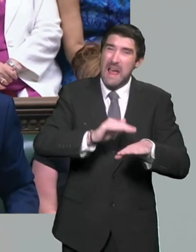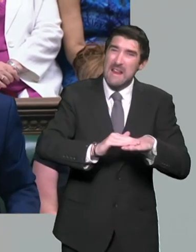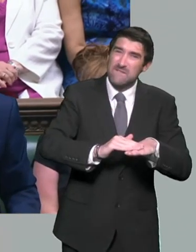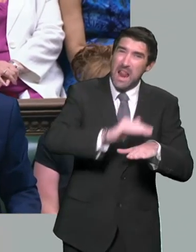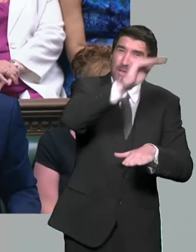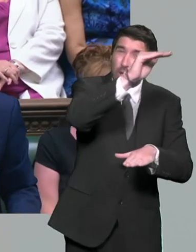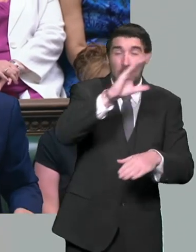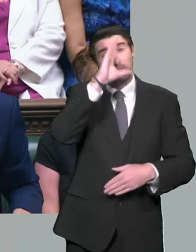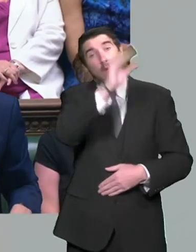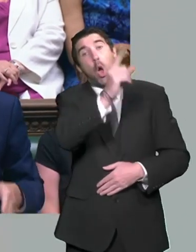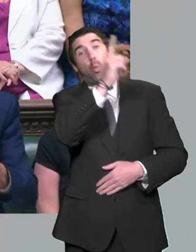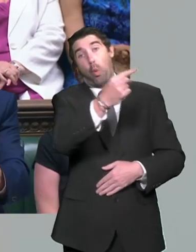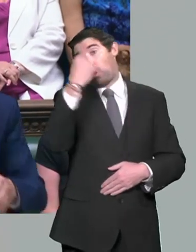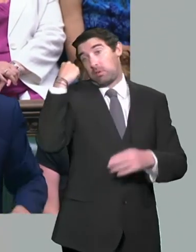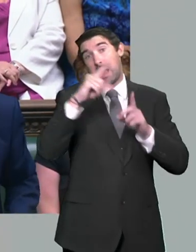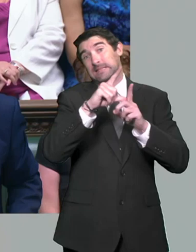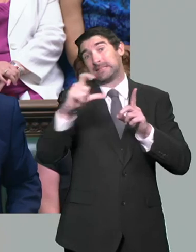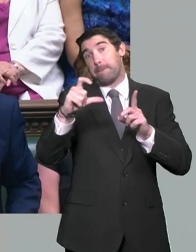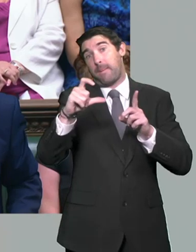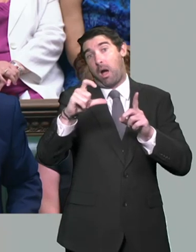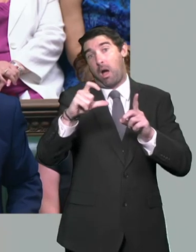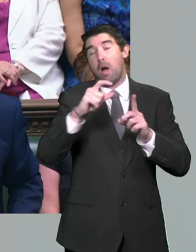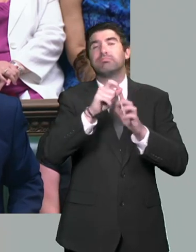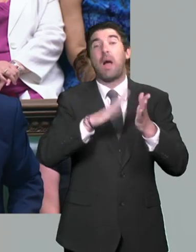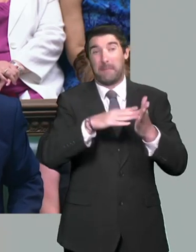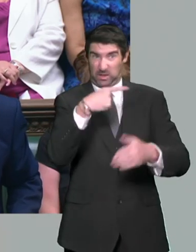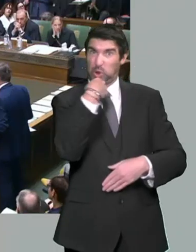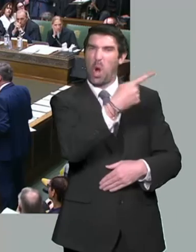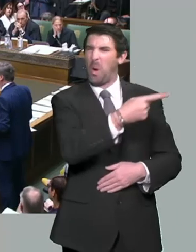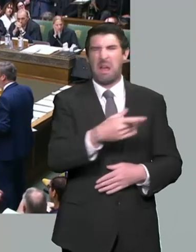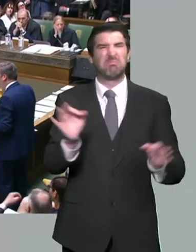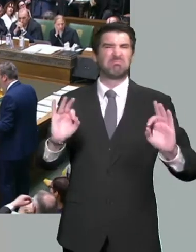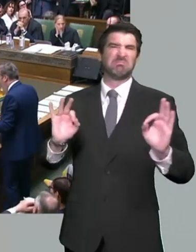He dismissed it; he did not act; he sat on his hands.